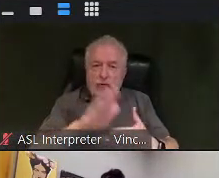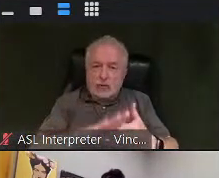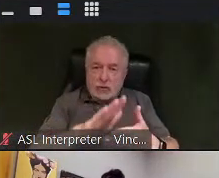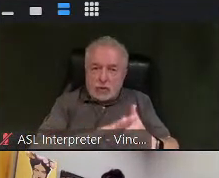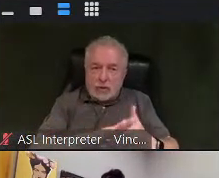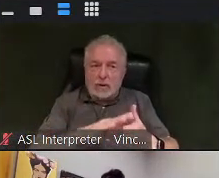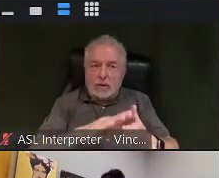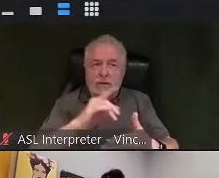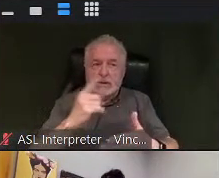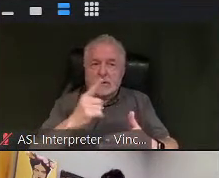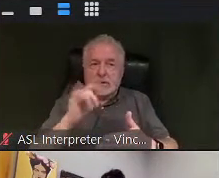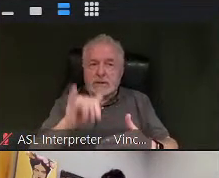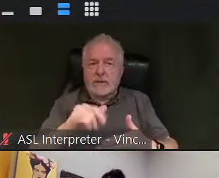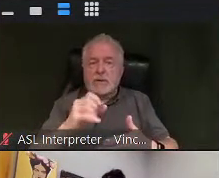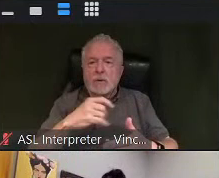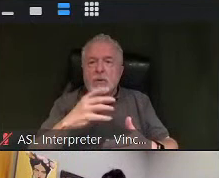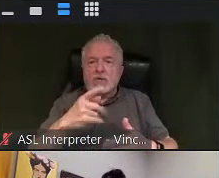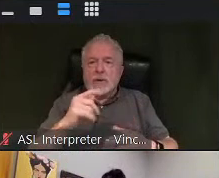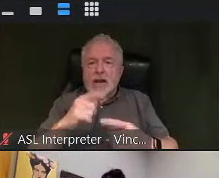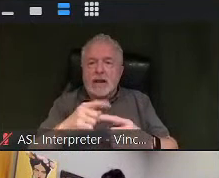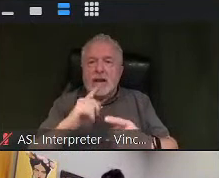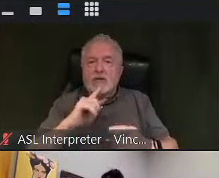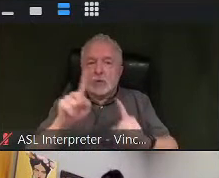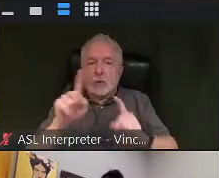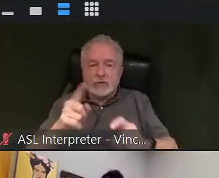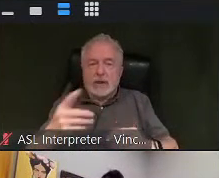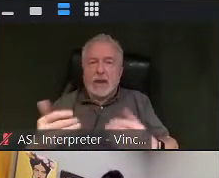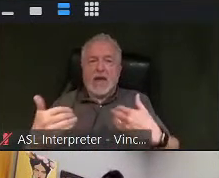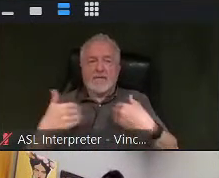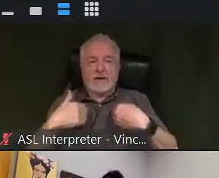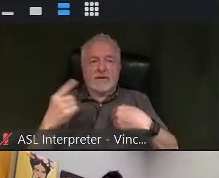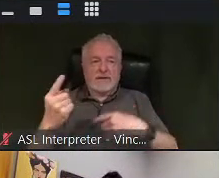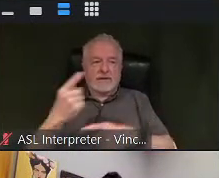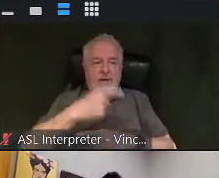Is there something like that? So we're going to try to answer those questions that you may have today.